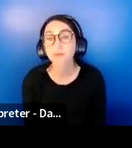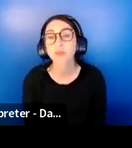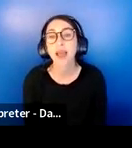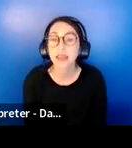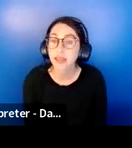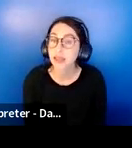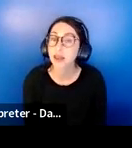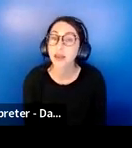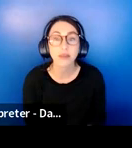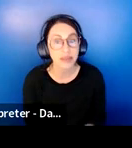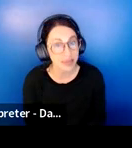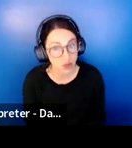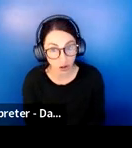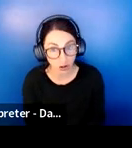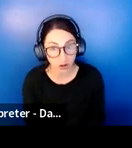ASL Interpreter - Danielle: And this is a digital